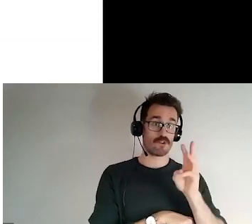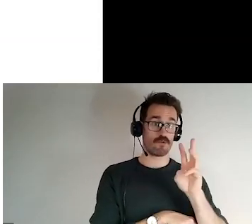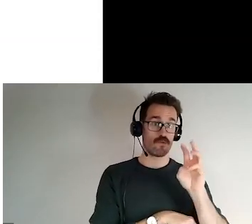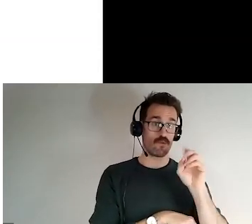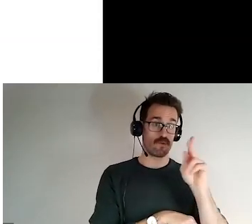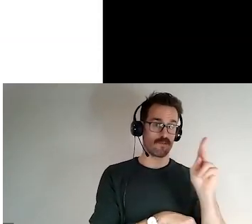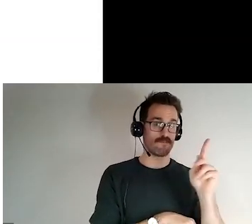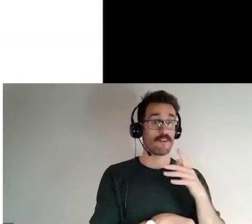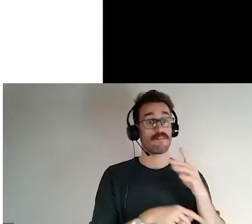www.arthrite.ca/travail.